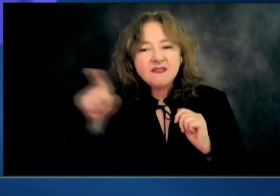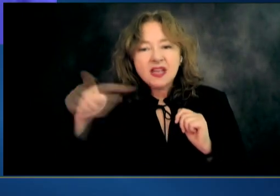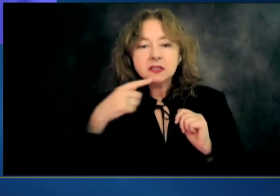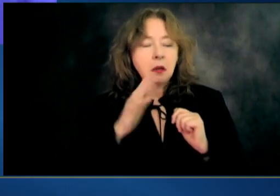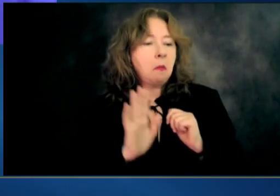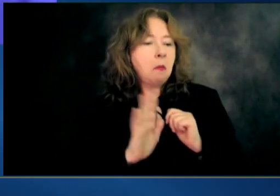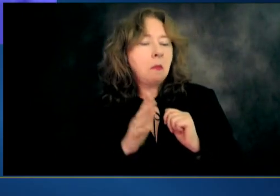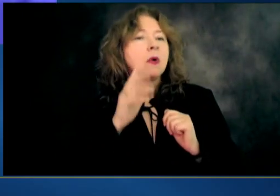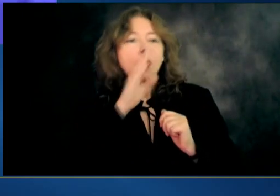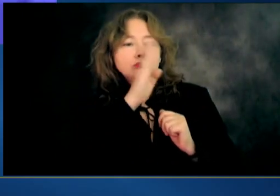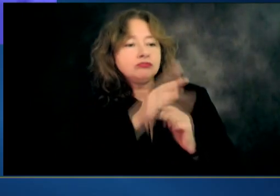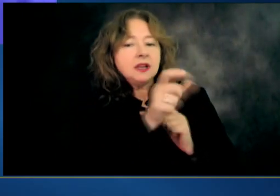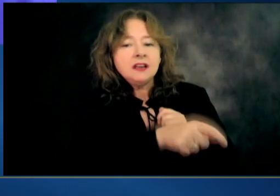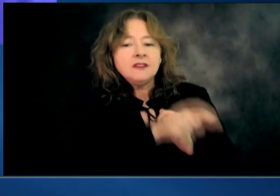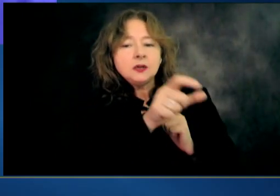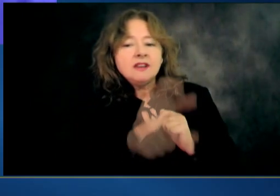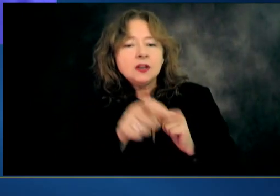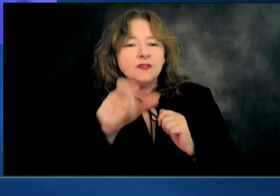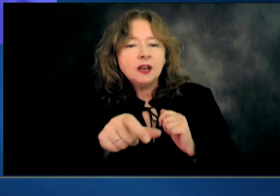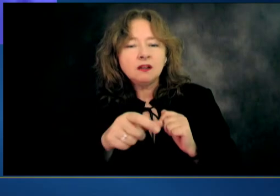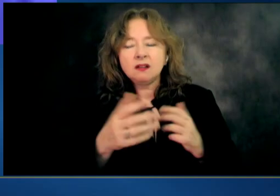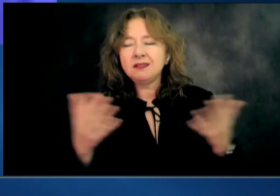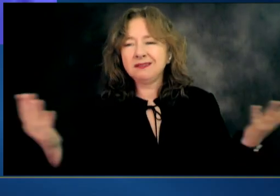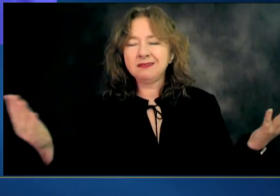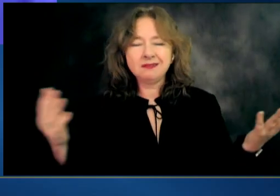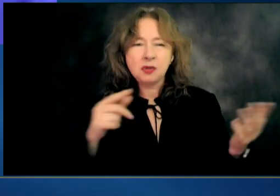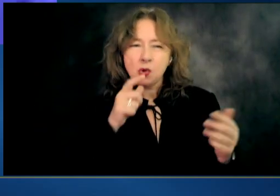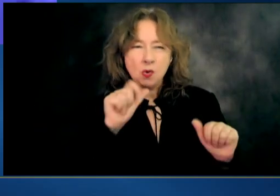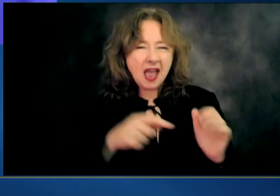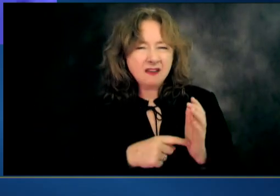raise your hands, I can afford it. But when the states and the federal government come forward,